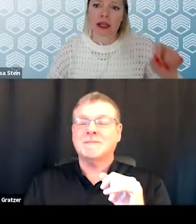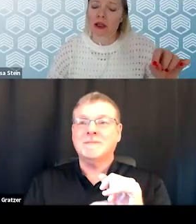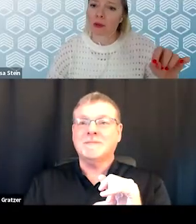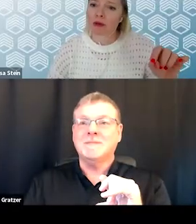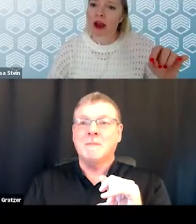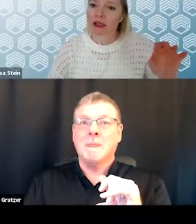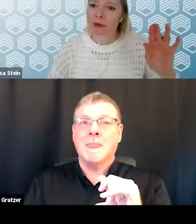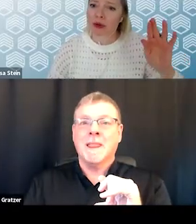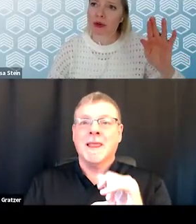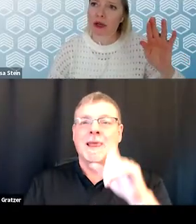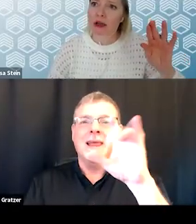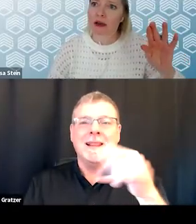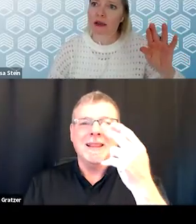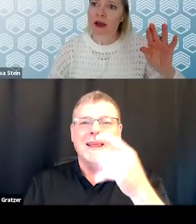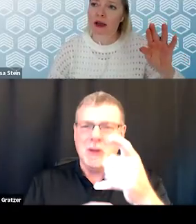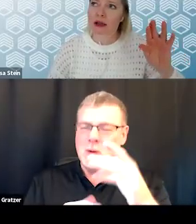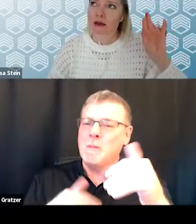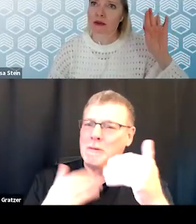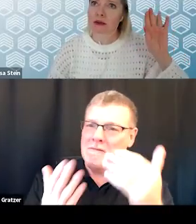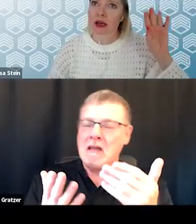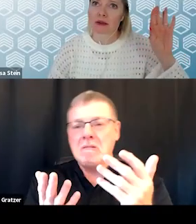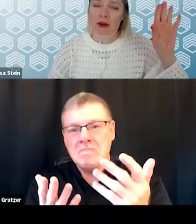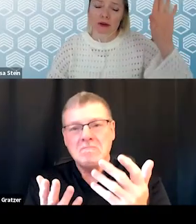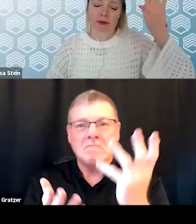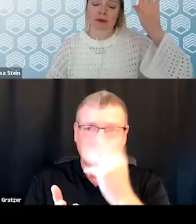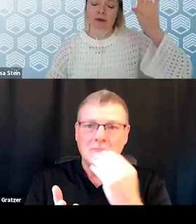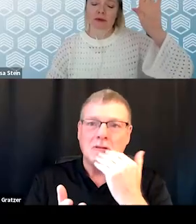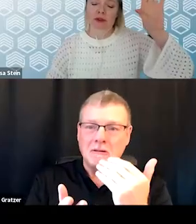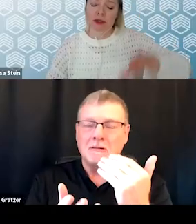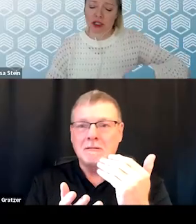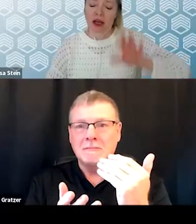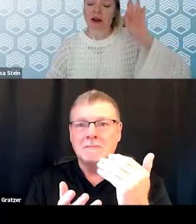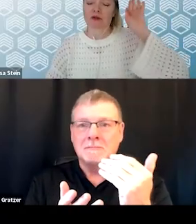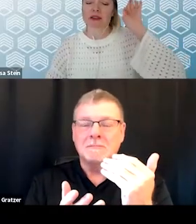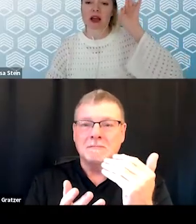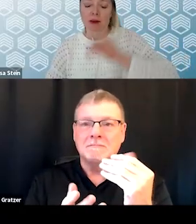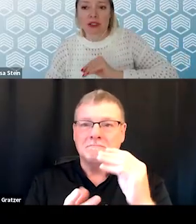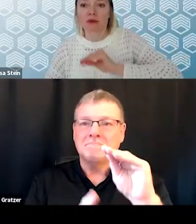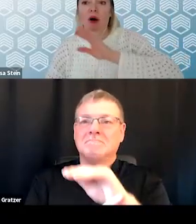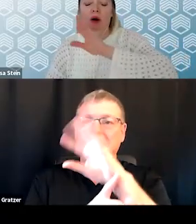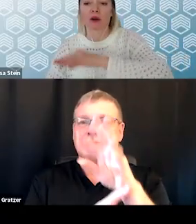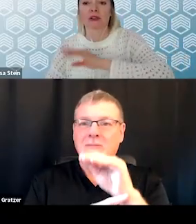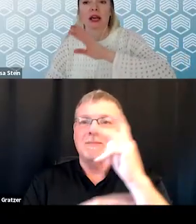Leigh, you provided a pretty good kind of a screenshot of the types of calls